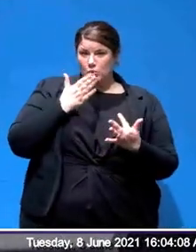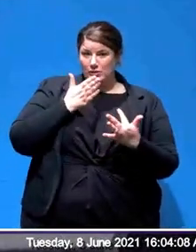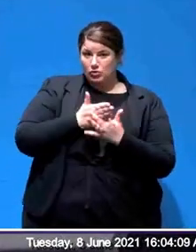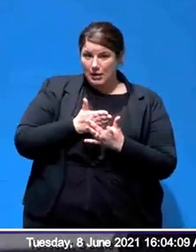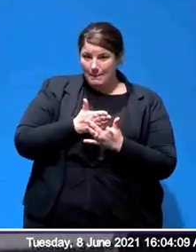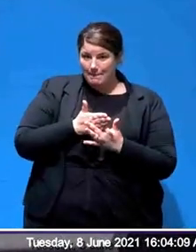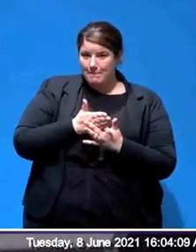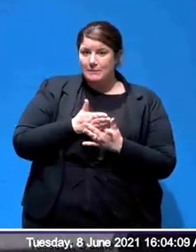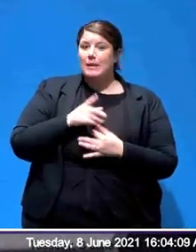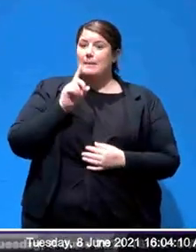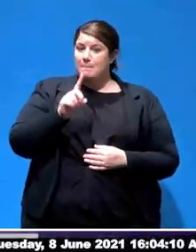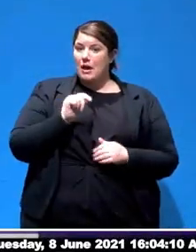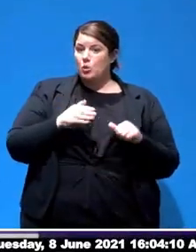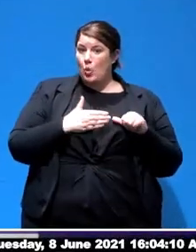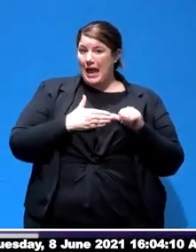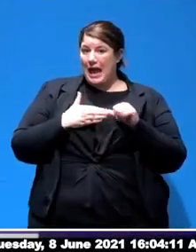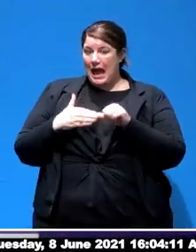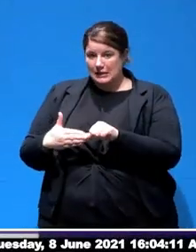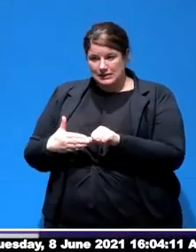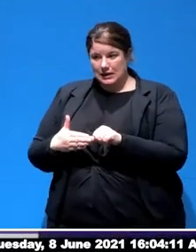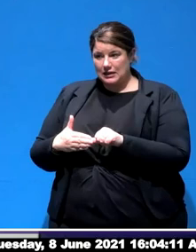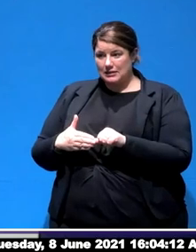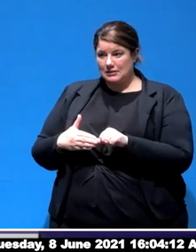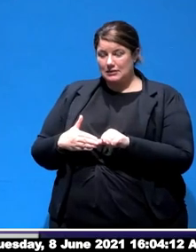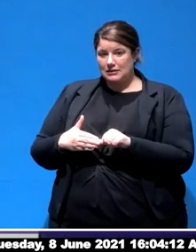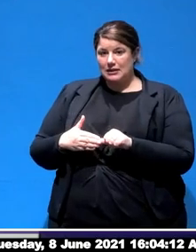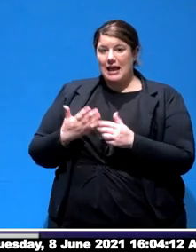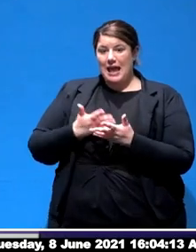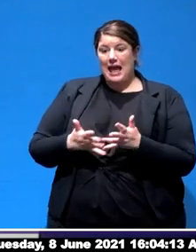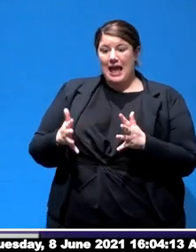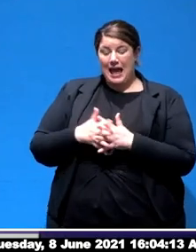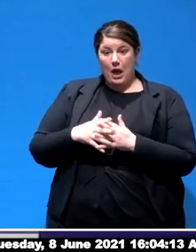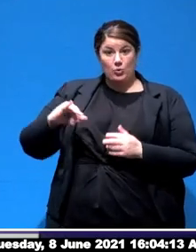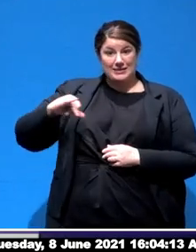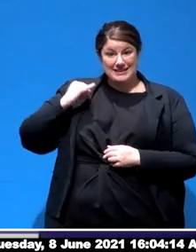Bennett's question that the way that staff come to understand, recognise and